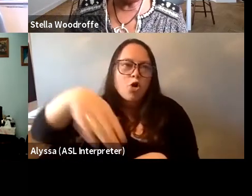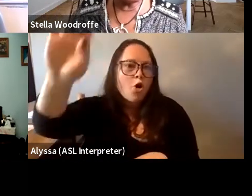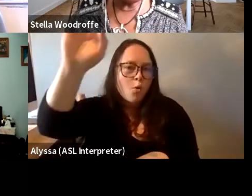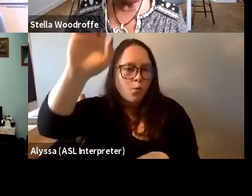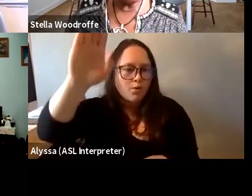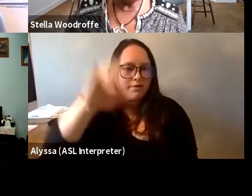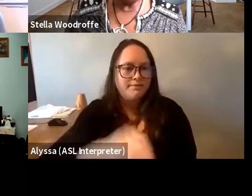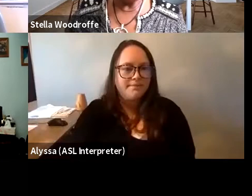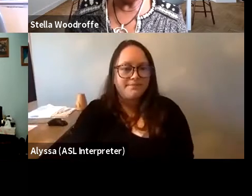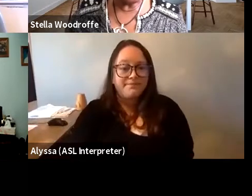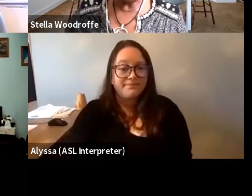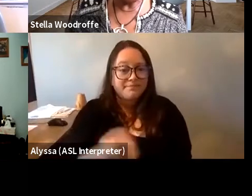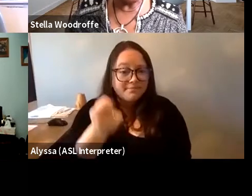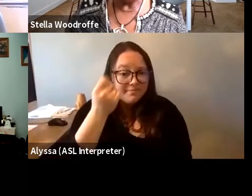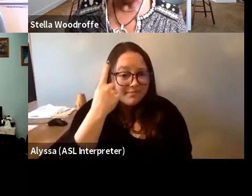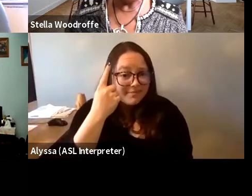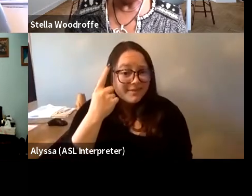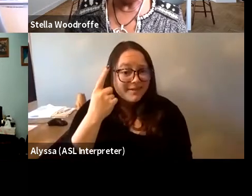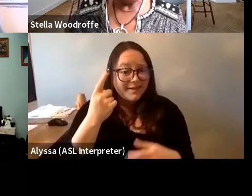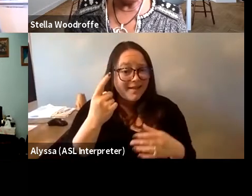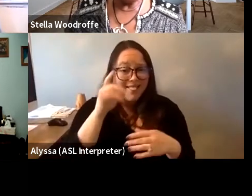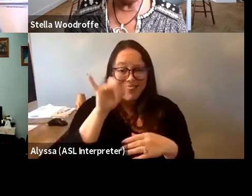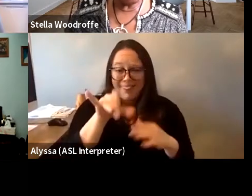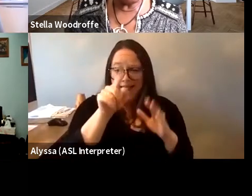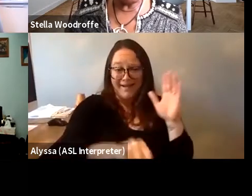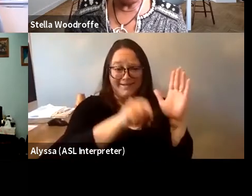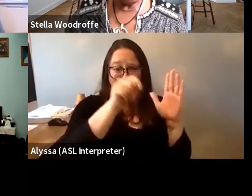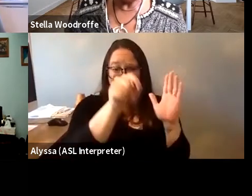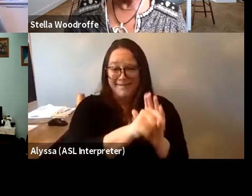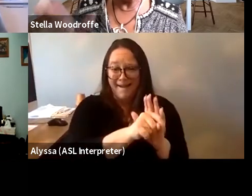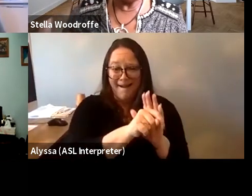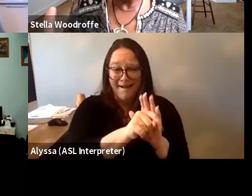husband never moves fast enough for us. Like you're not